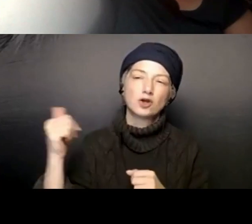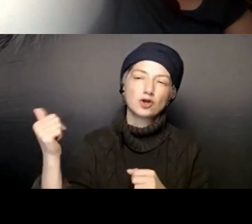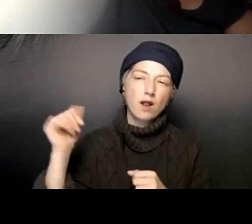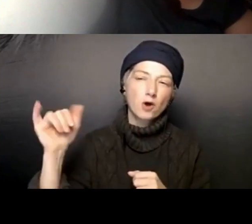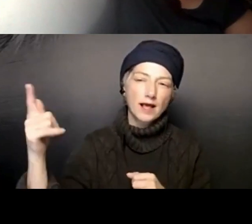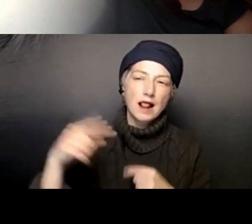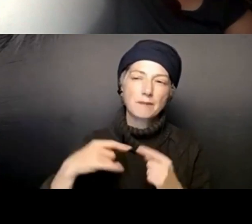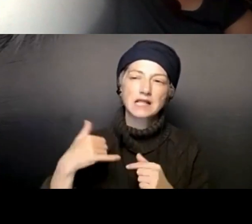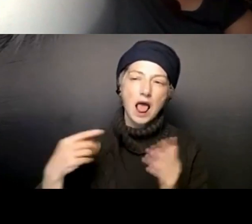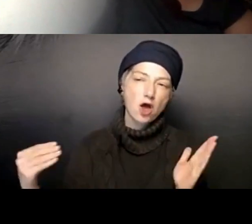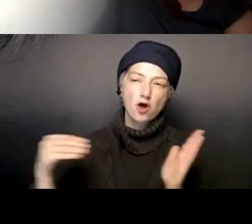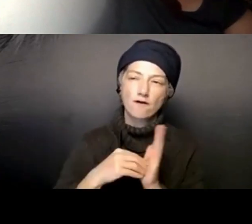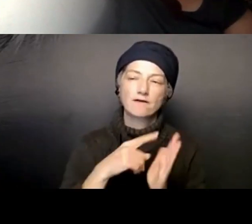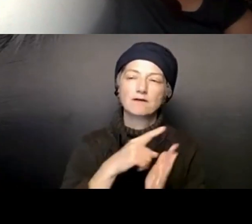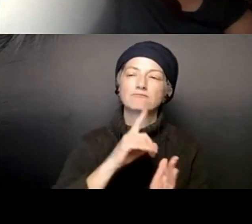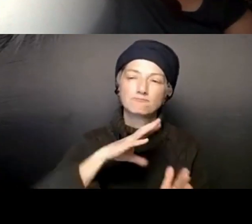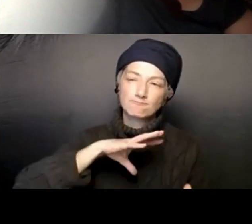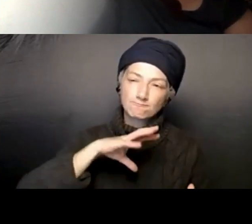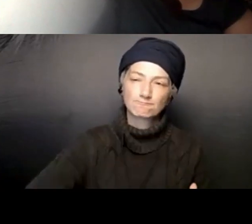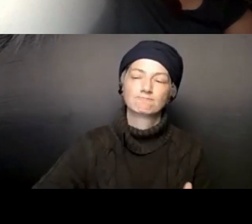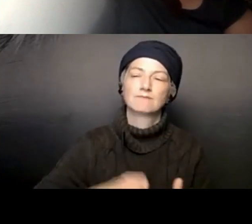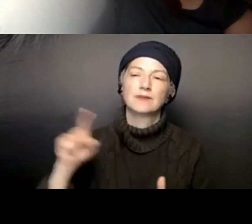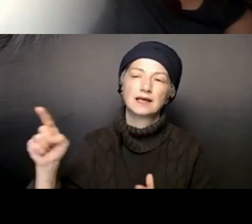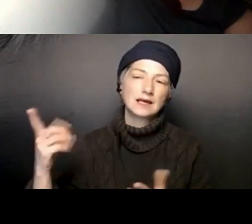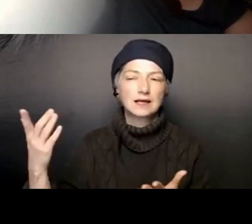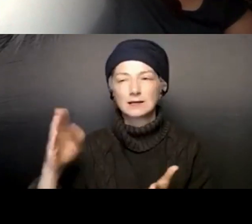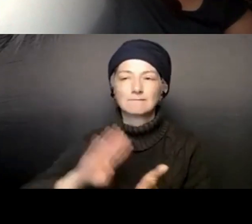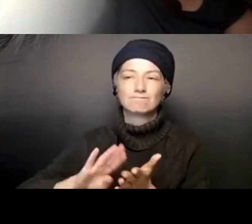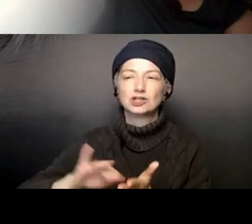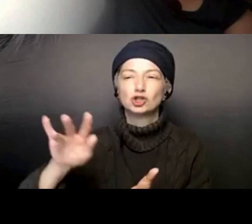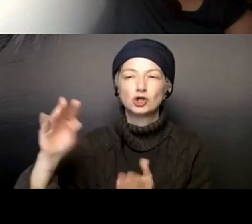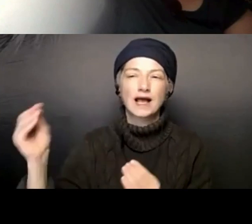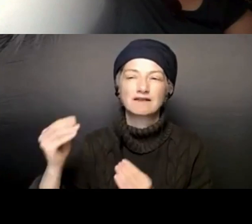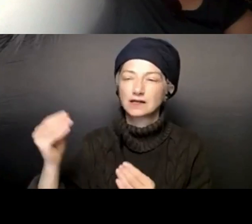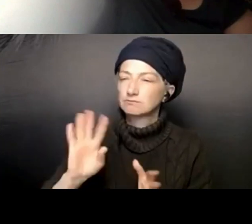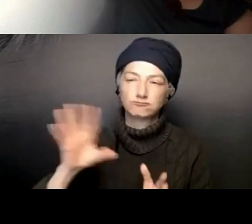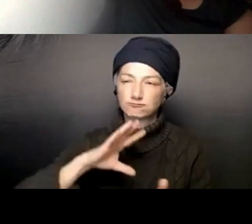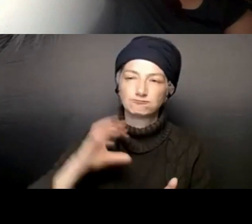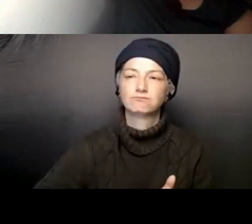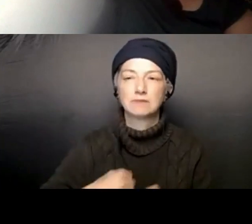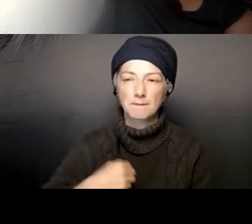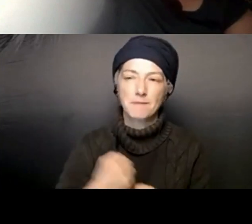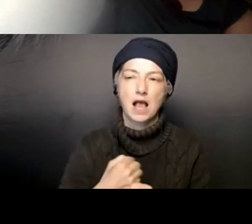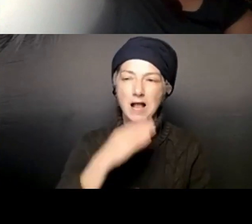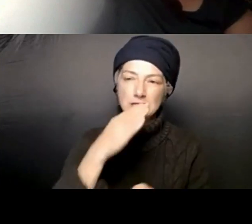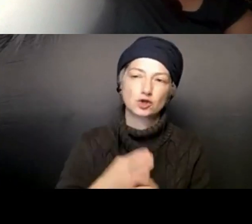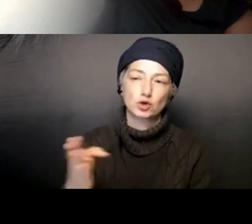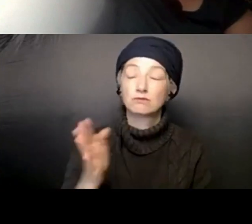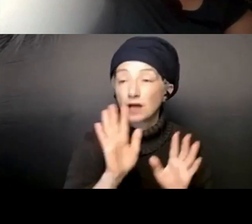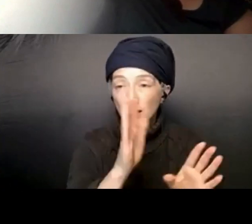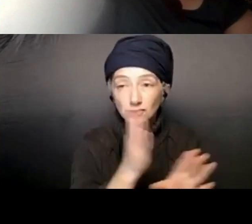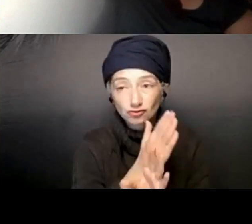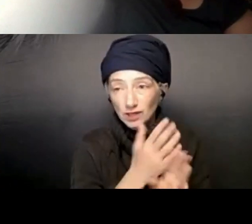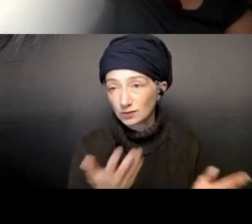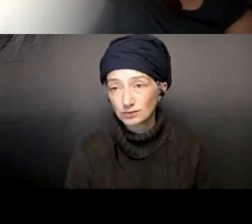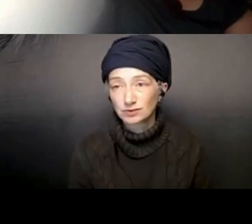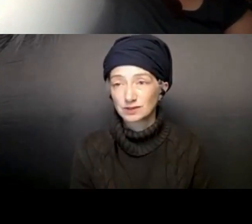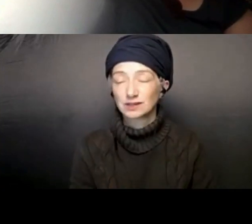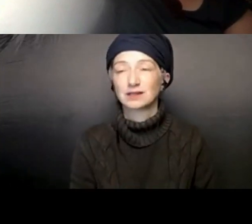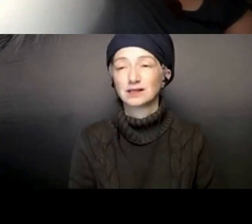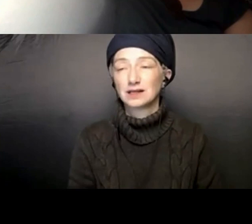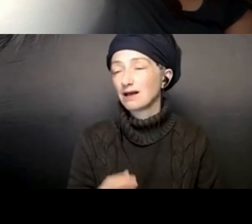that institution on my CV." Because, of course... I think that's also the space all of us are constantly navigating.